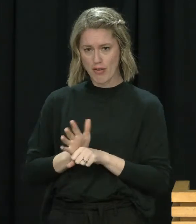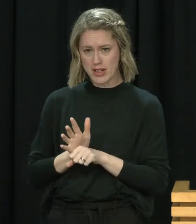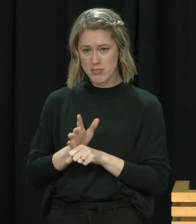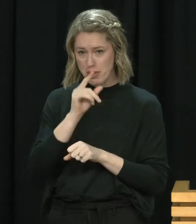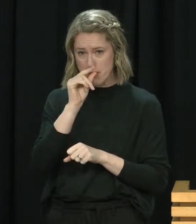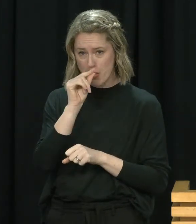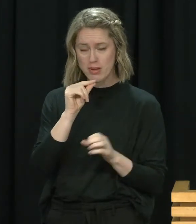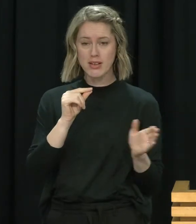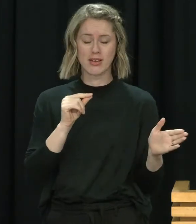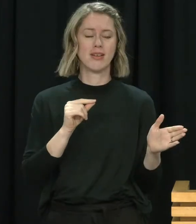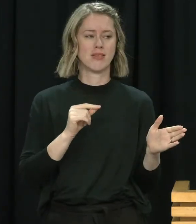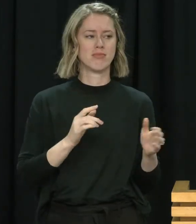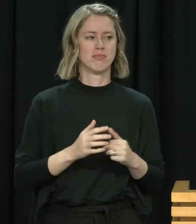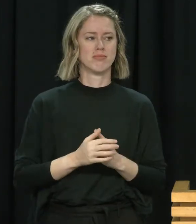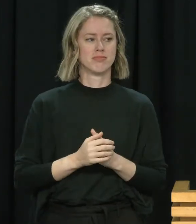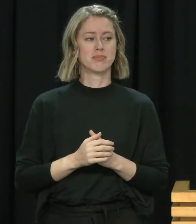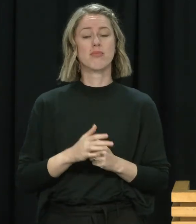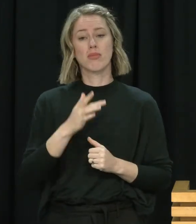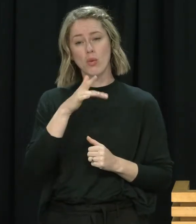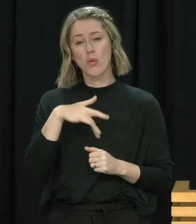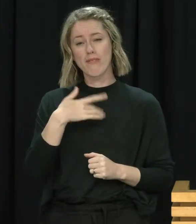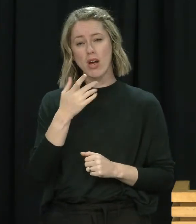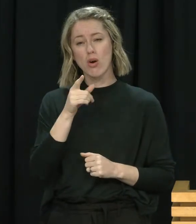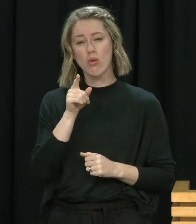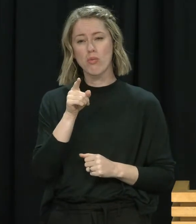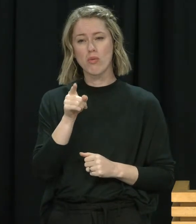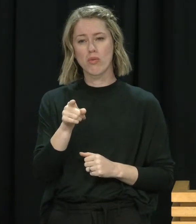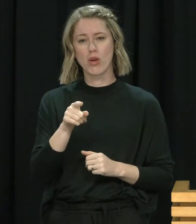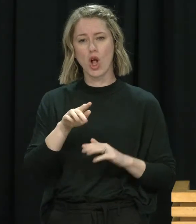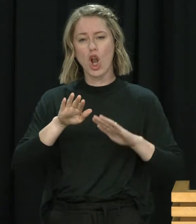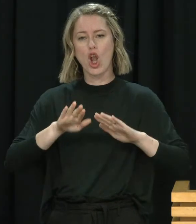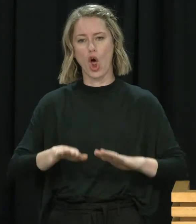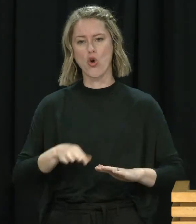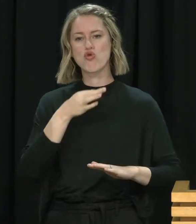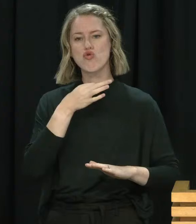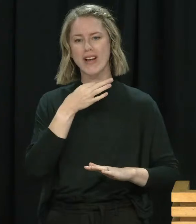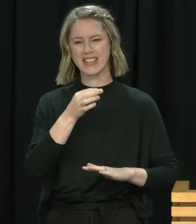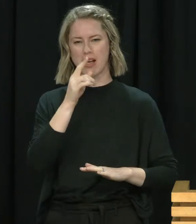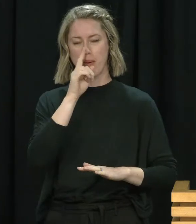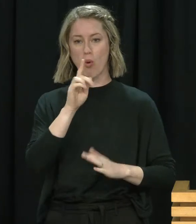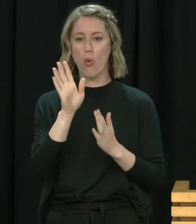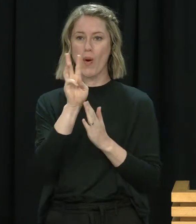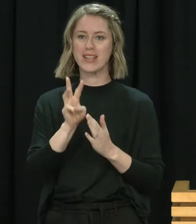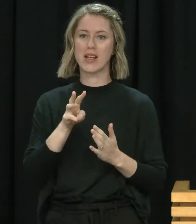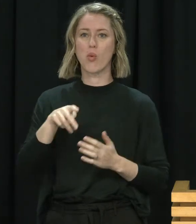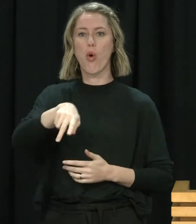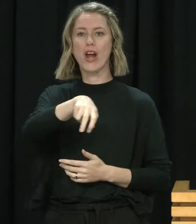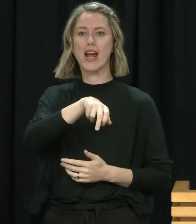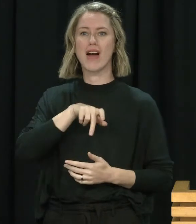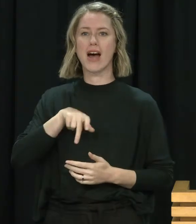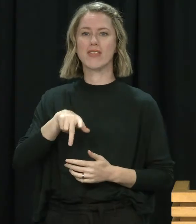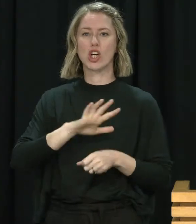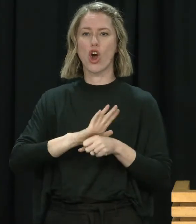border as well. What about people in Wellington who might be incubating the virus? The question was more about Wellington.